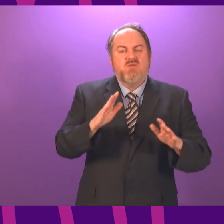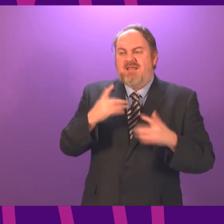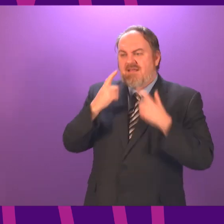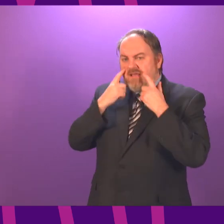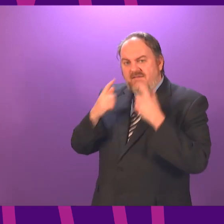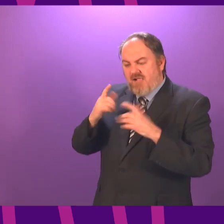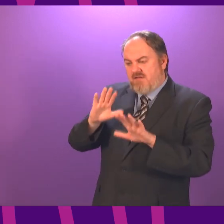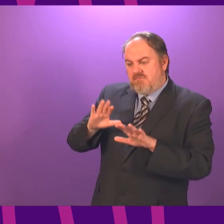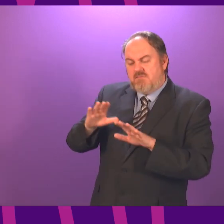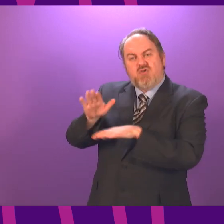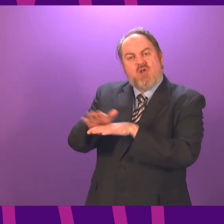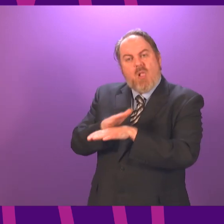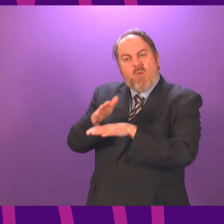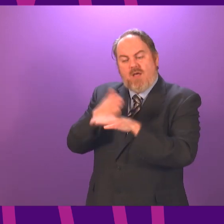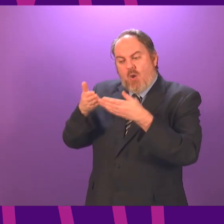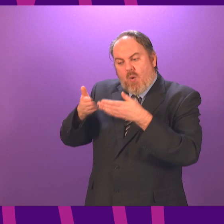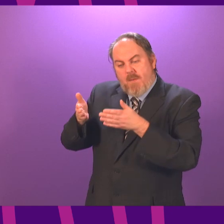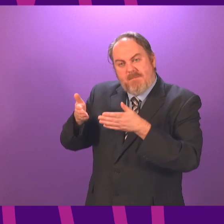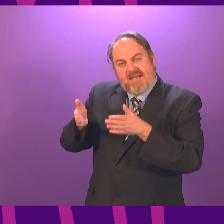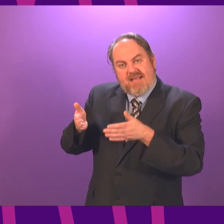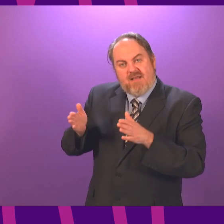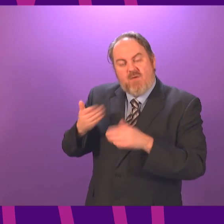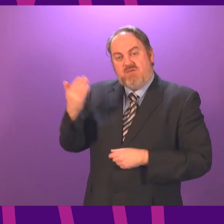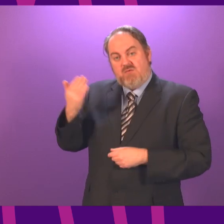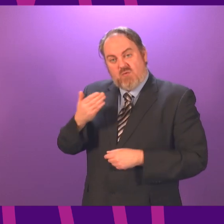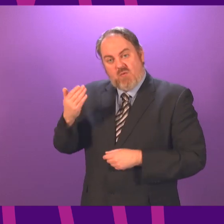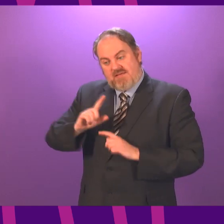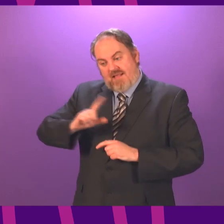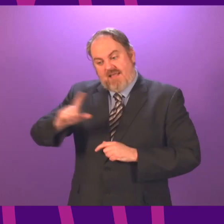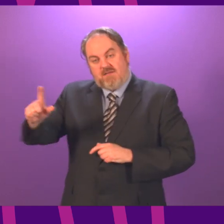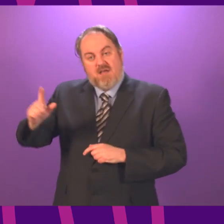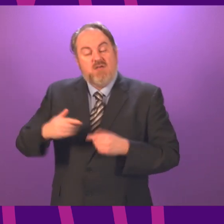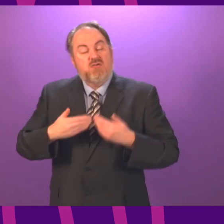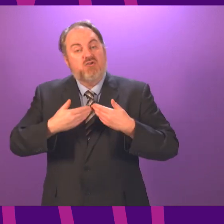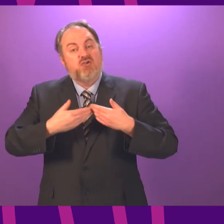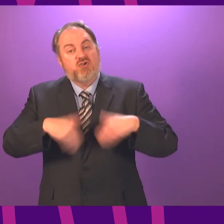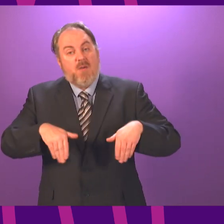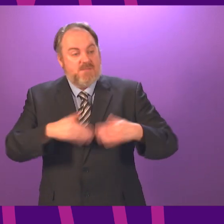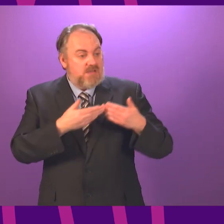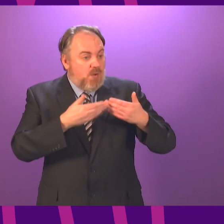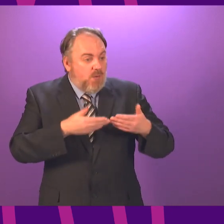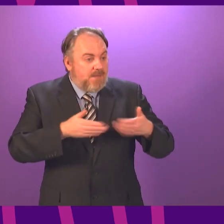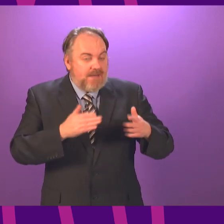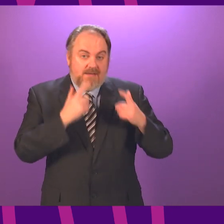two-person outdoors limit and a slightly later easing for shops. I support that approach.